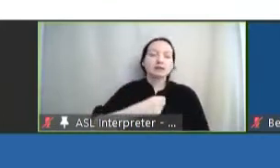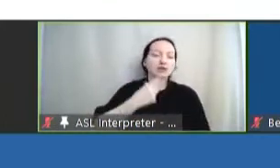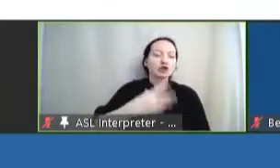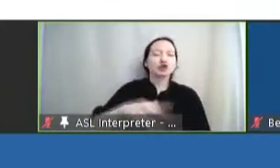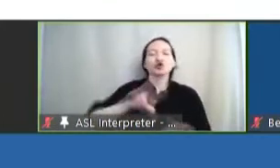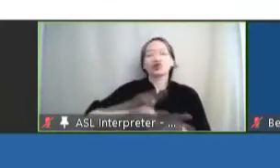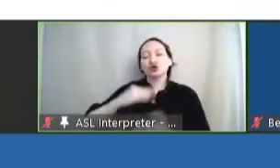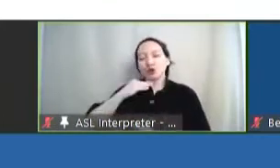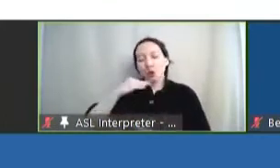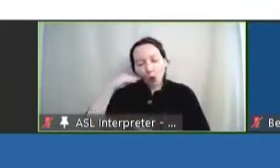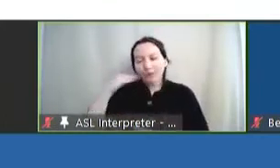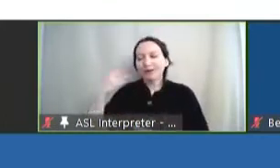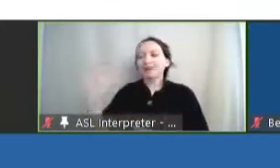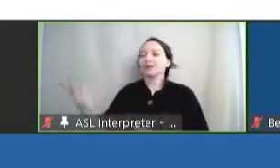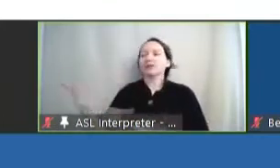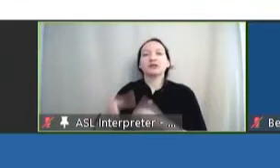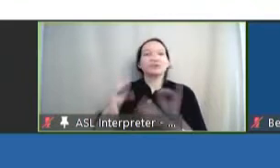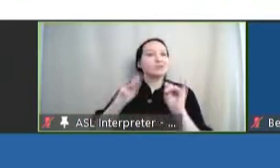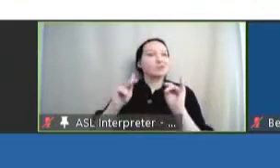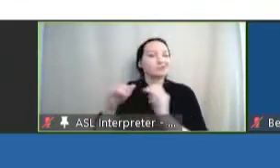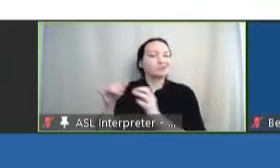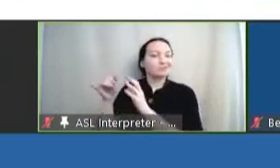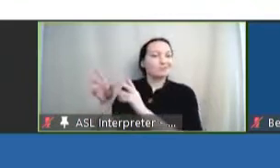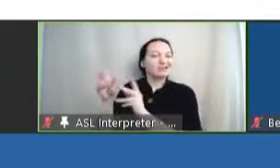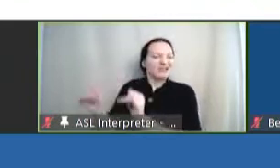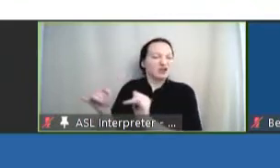and for individual states. Next slide, please.